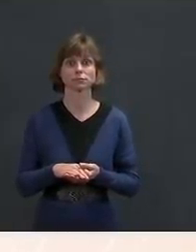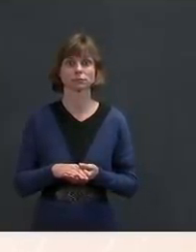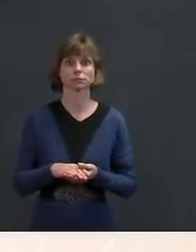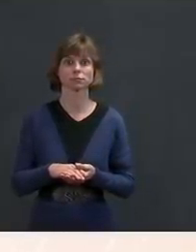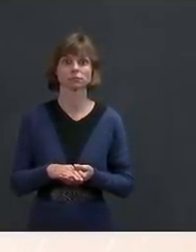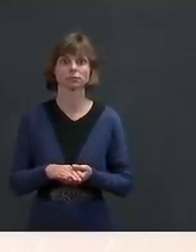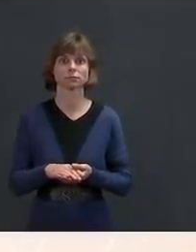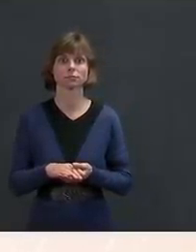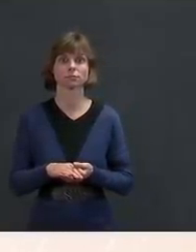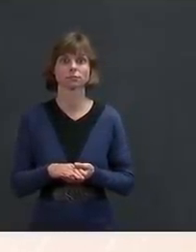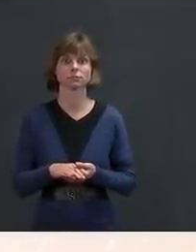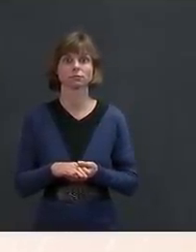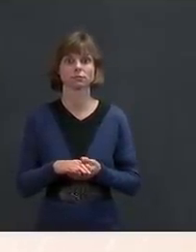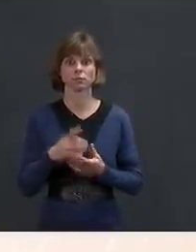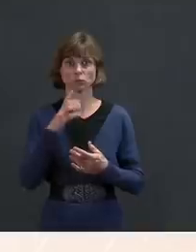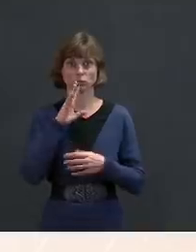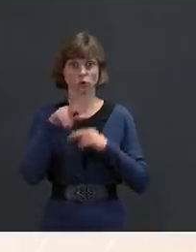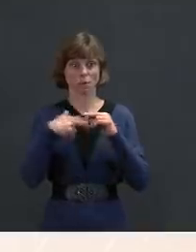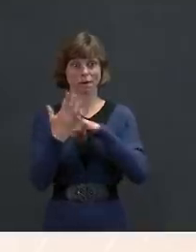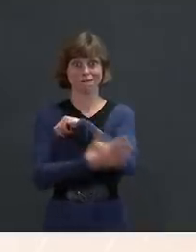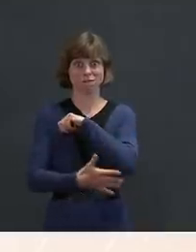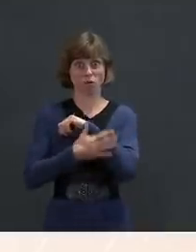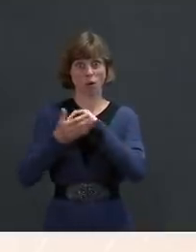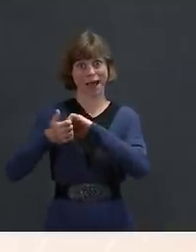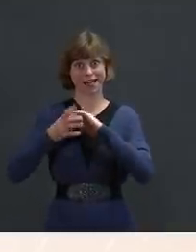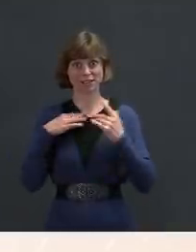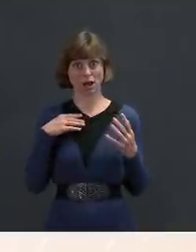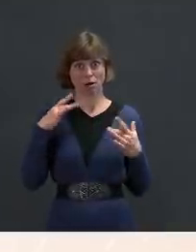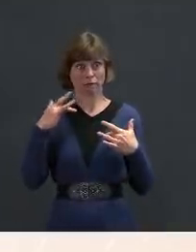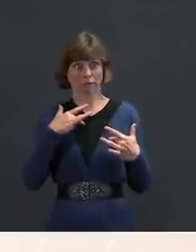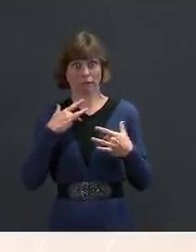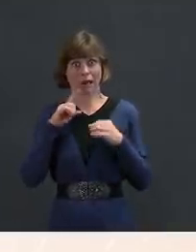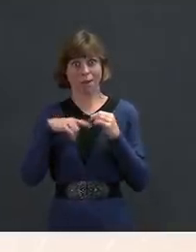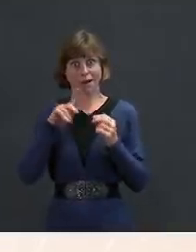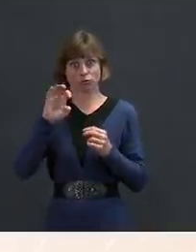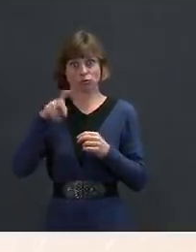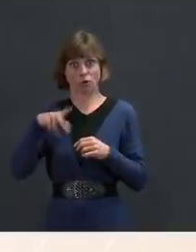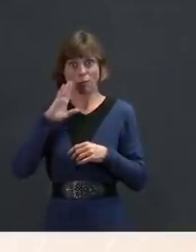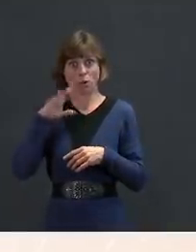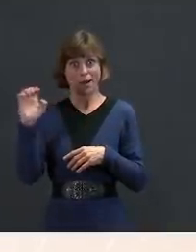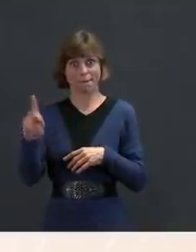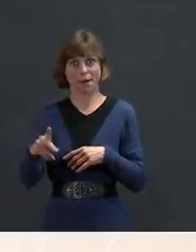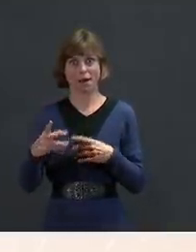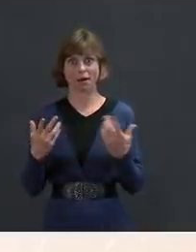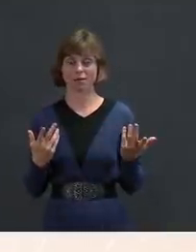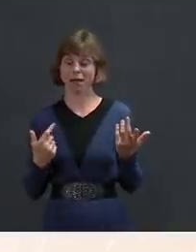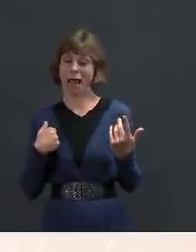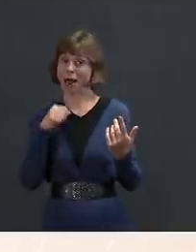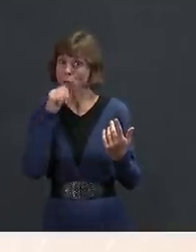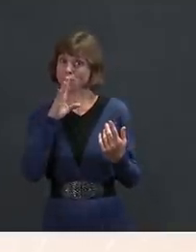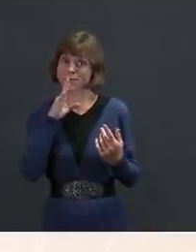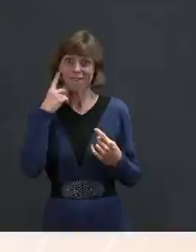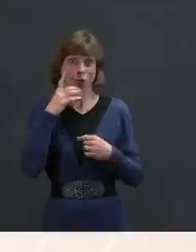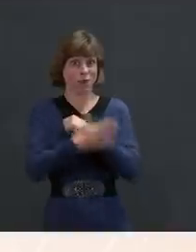about the return of Donald Trump? Ms. Psaki: I am not a spokesperson for our foreign partners, so you'd have to ask them and see what they have to say.